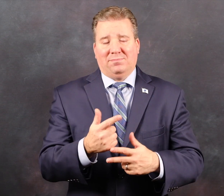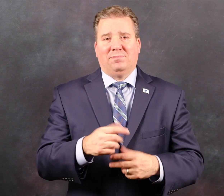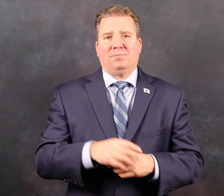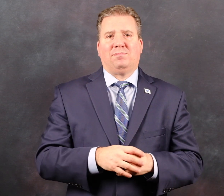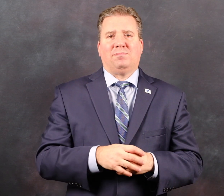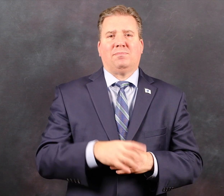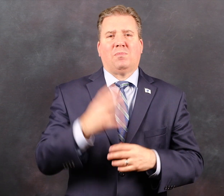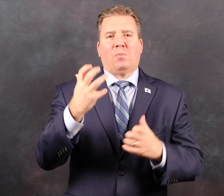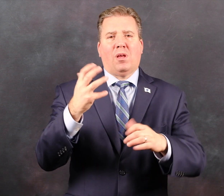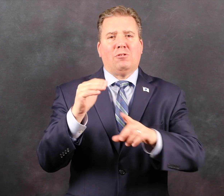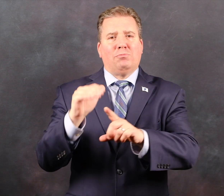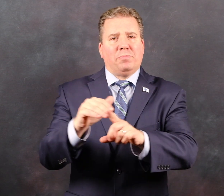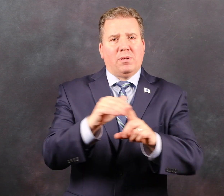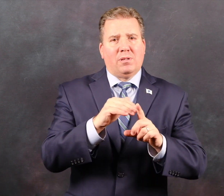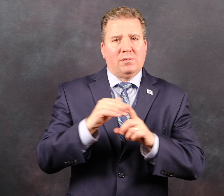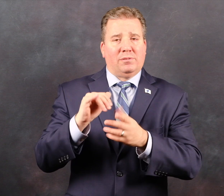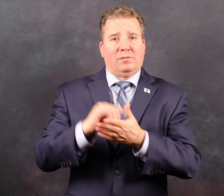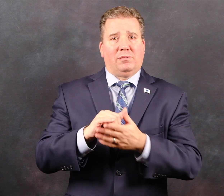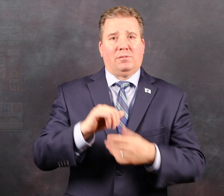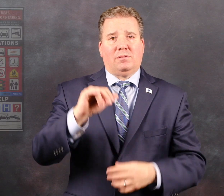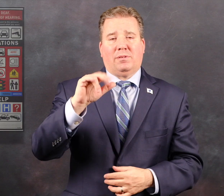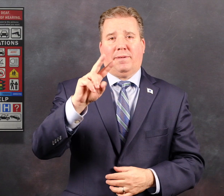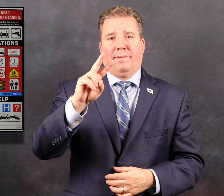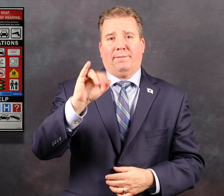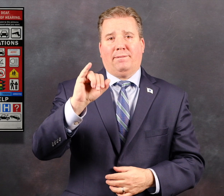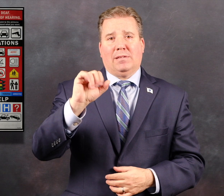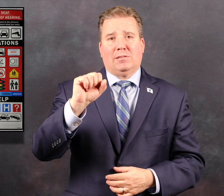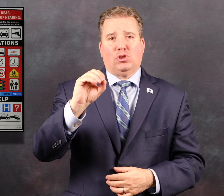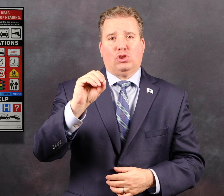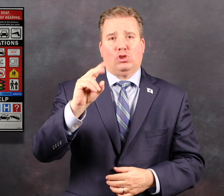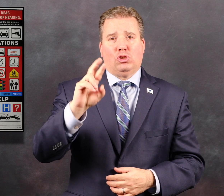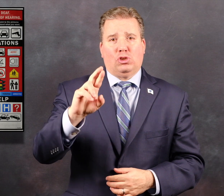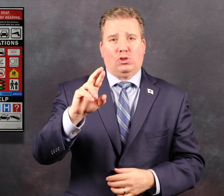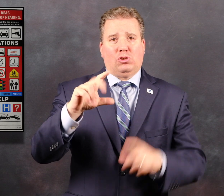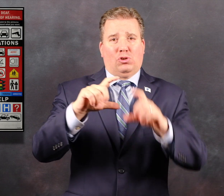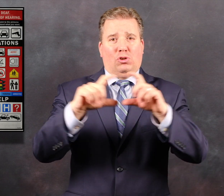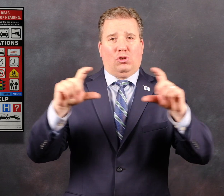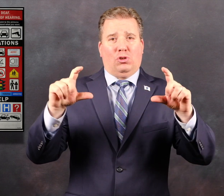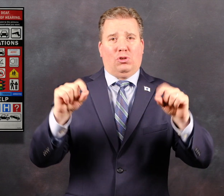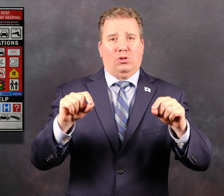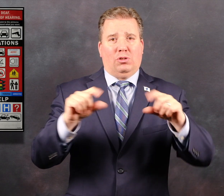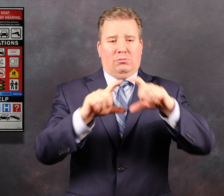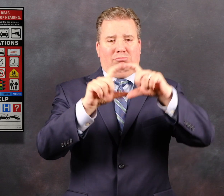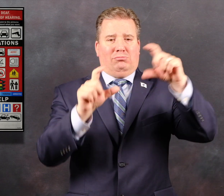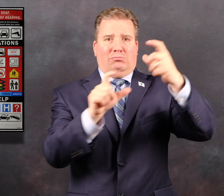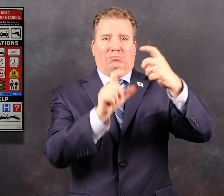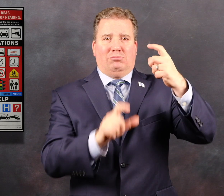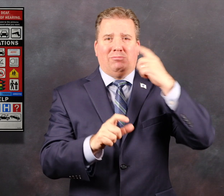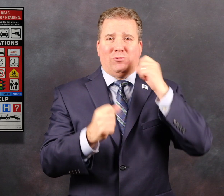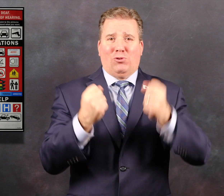In other news, I wanted to share a friendly reminder that MCDHH visor cards for roadside